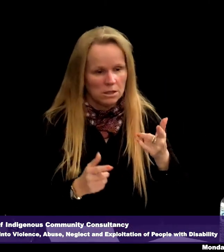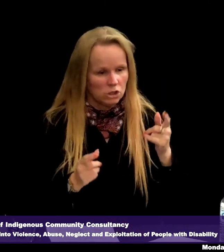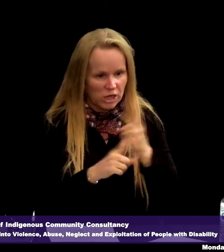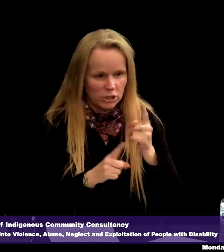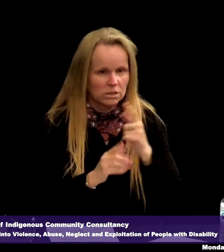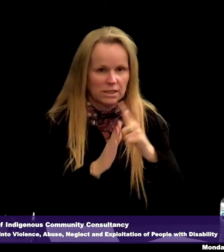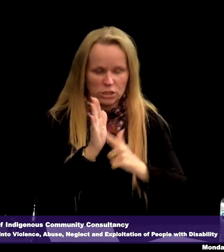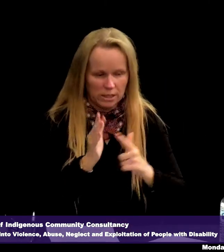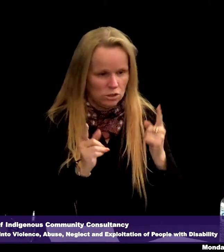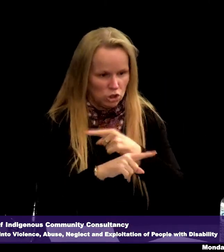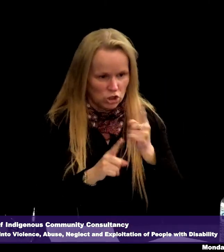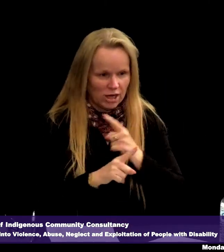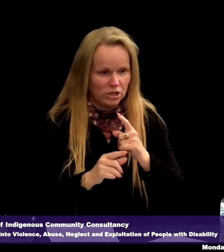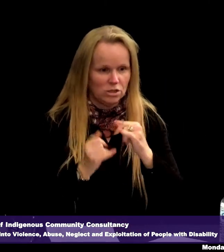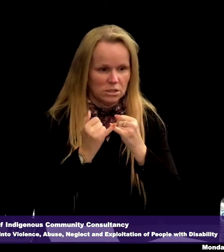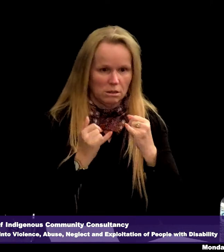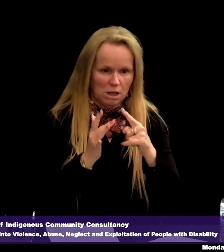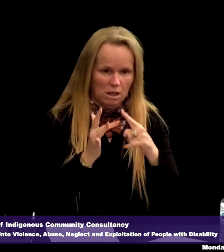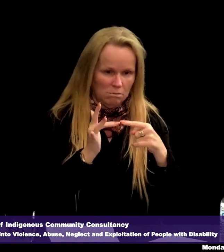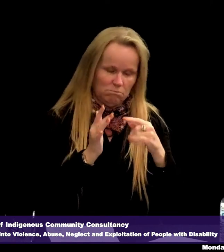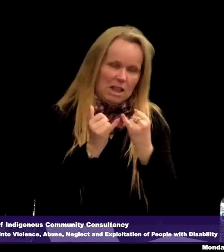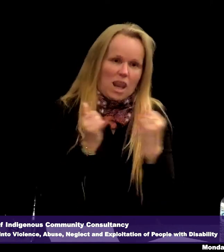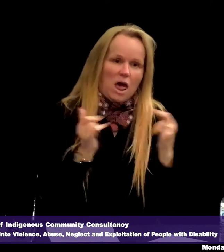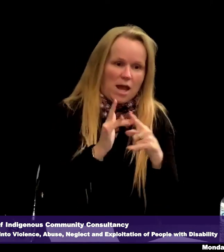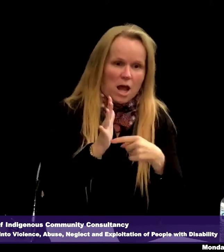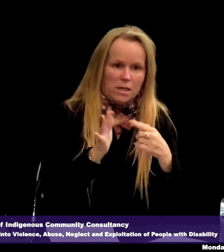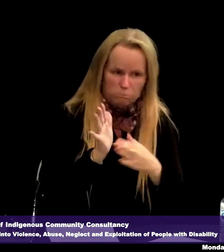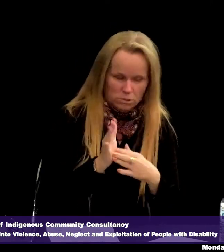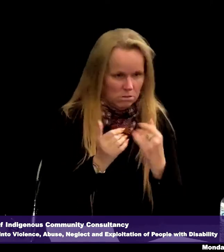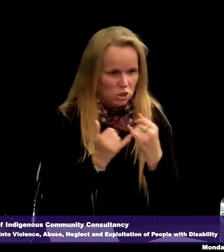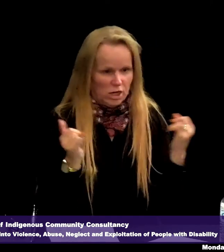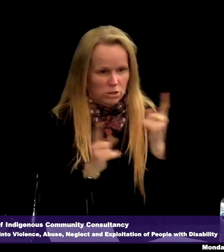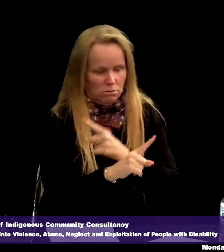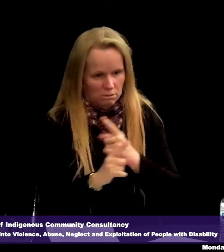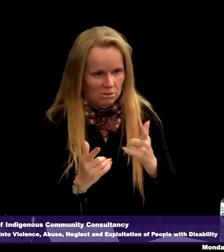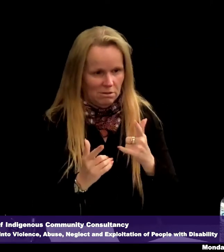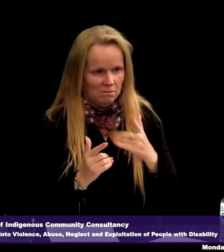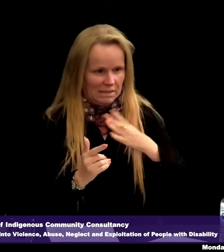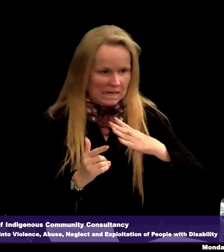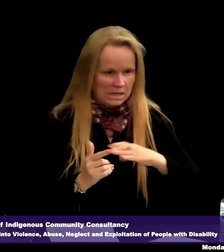changing strategy. Legislation changes, line items change constantly.